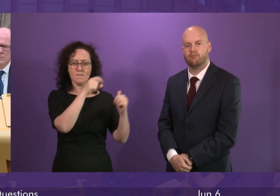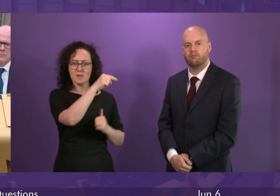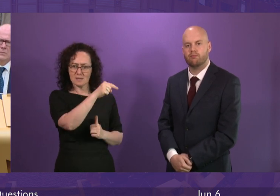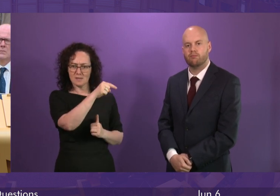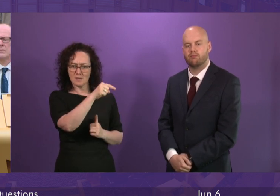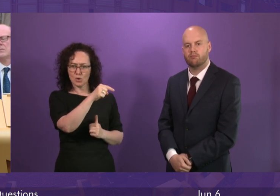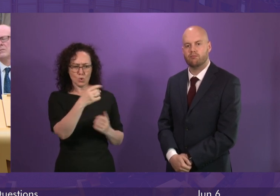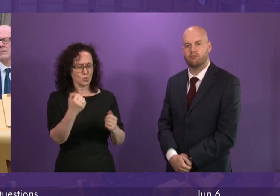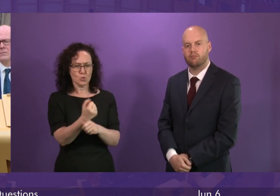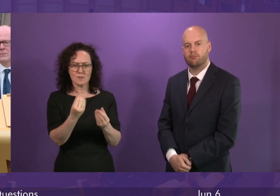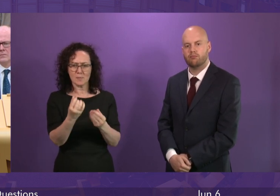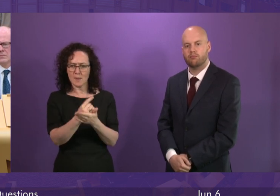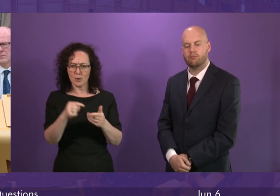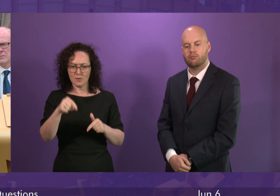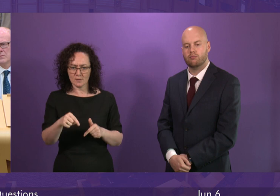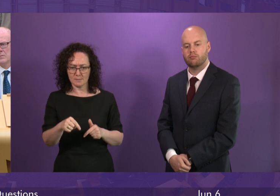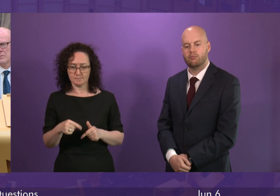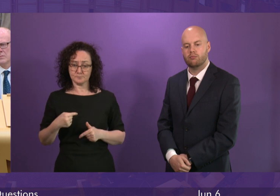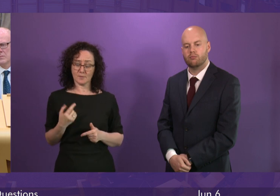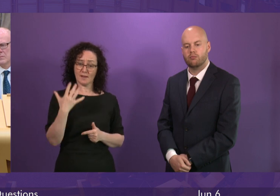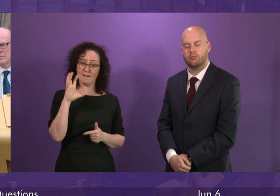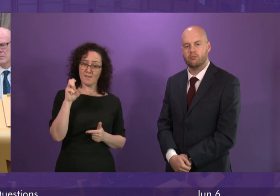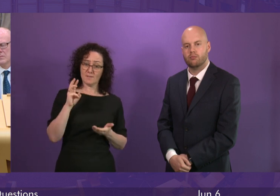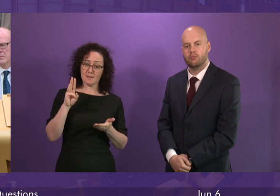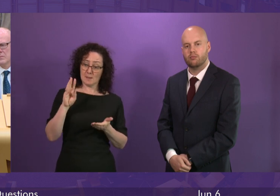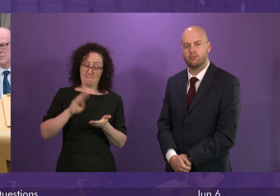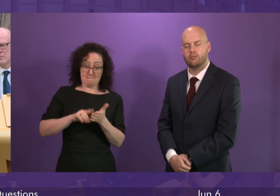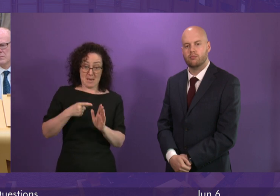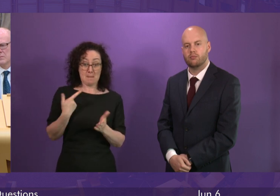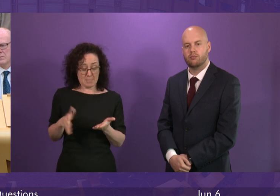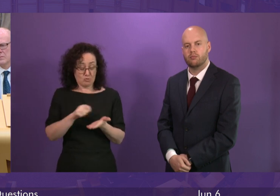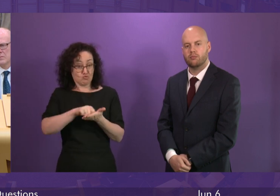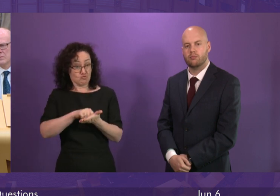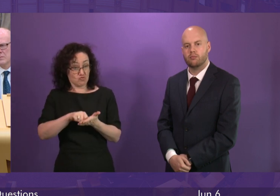wrote to the UK immigration minister to express the Scottish Government’s deep concerns